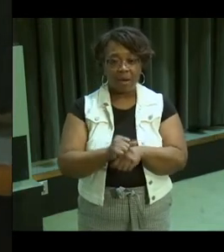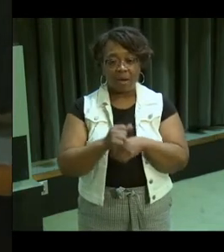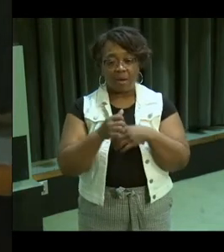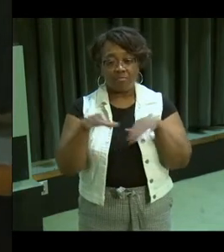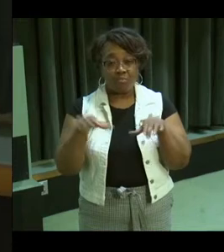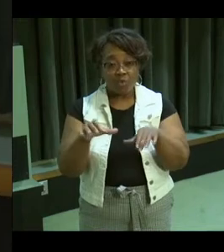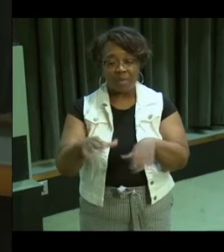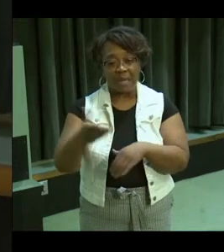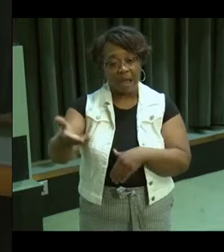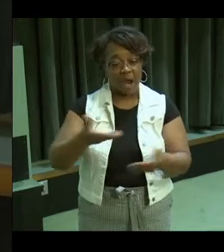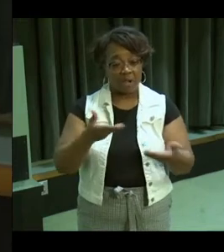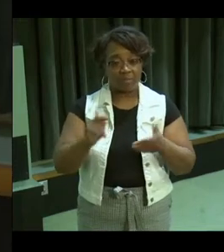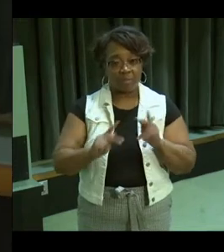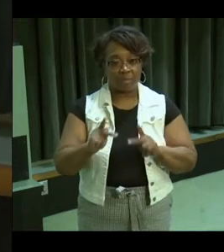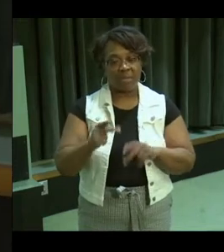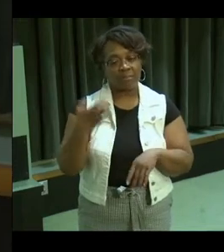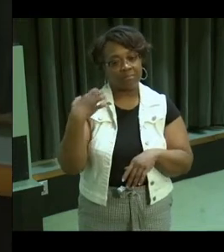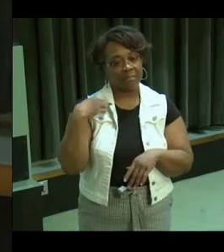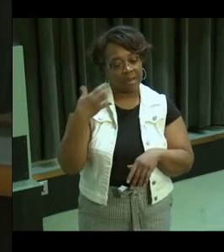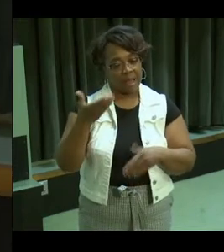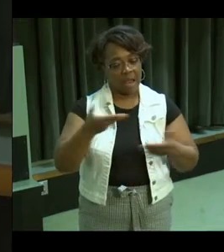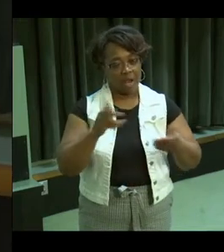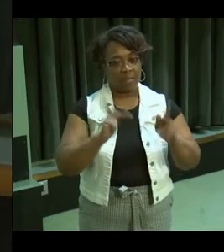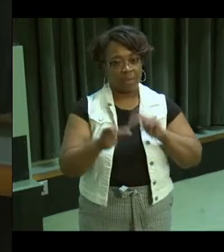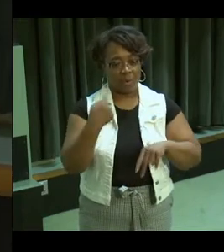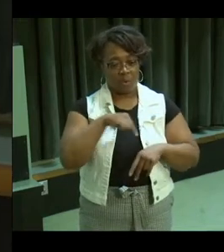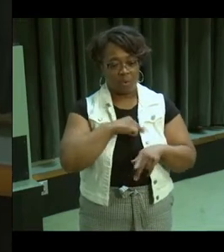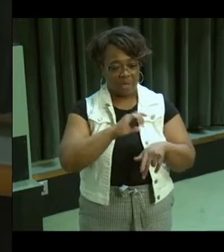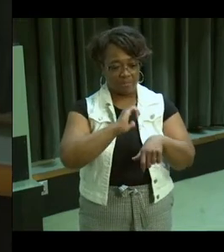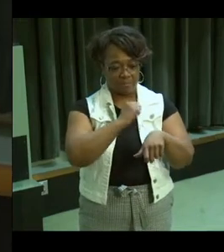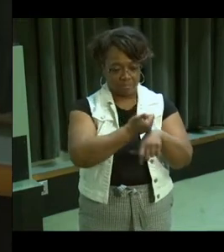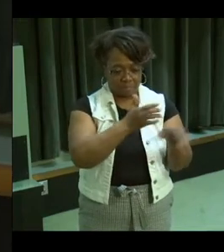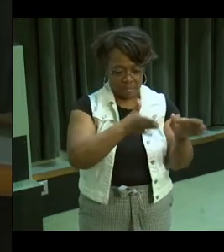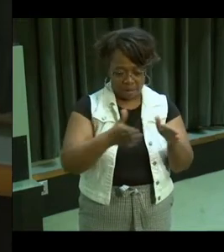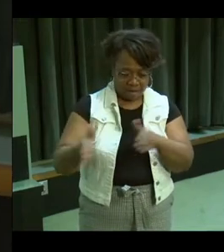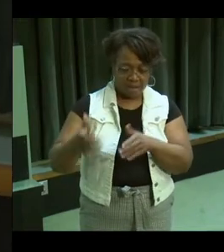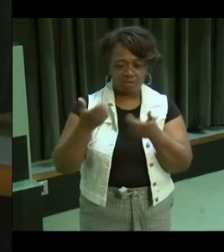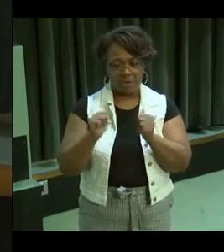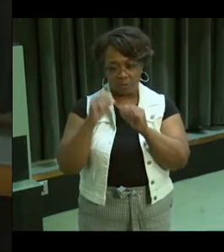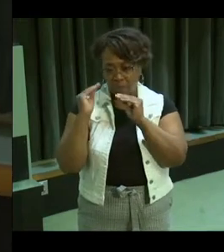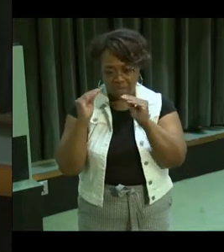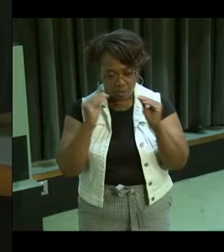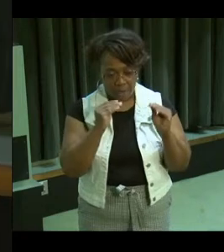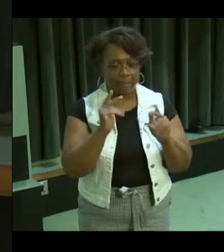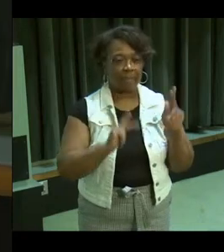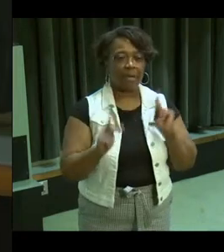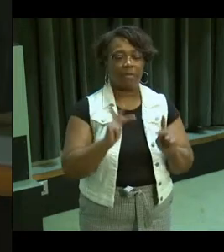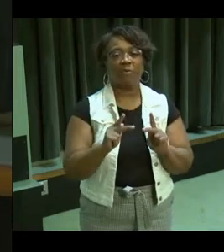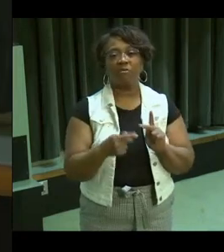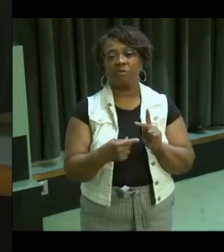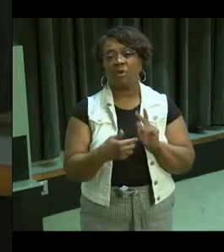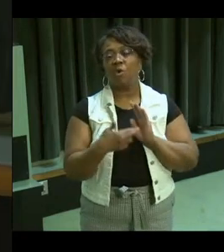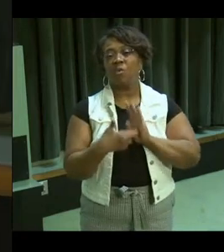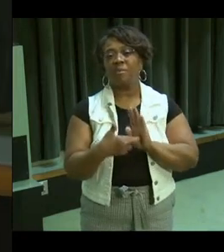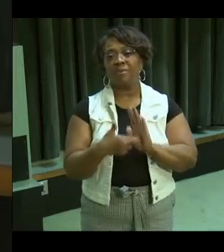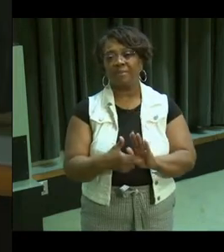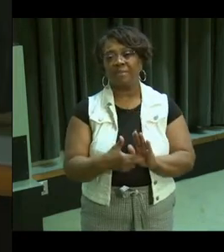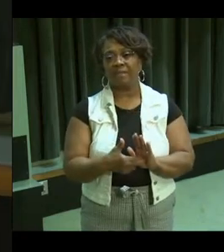the employer. And then we are organizing and trying to educate